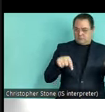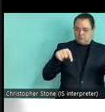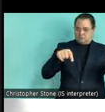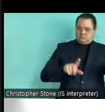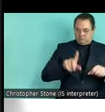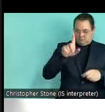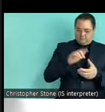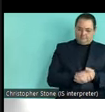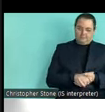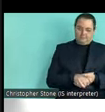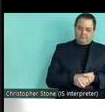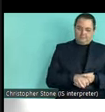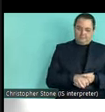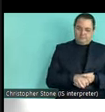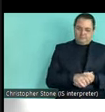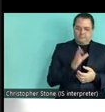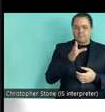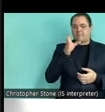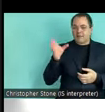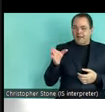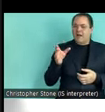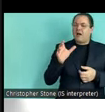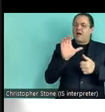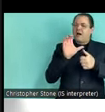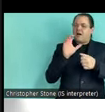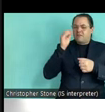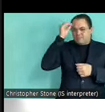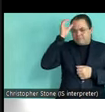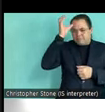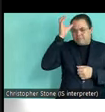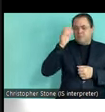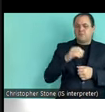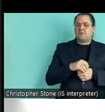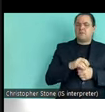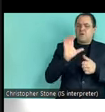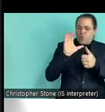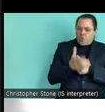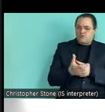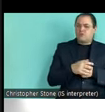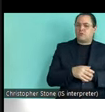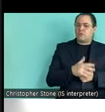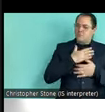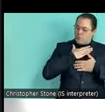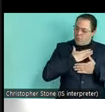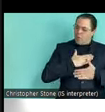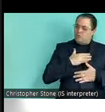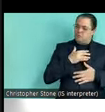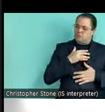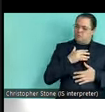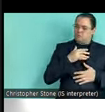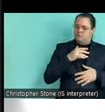is an area that we continue to drive rigorously to ensure that the cultural diversity and